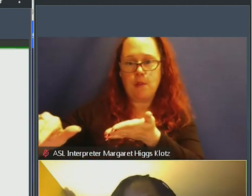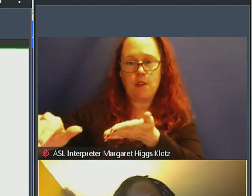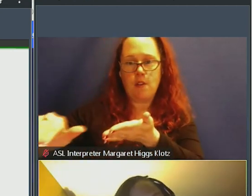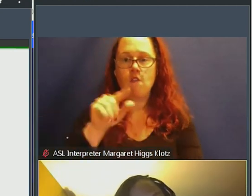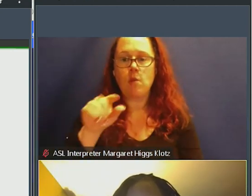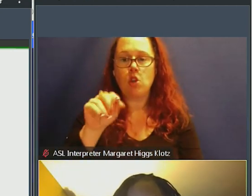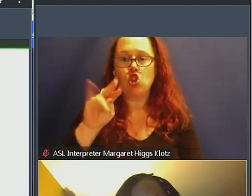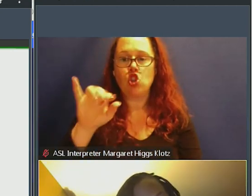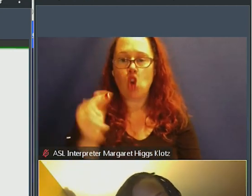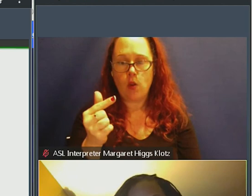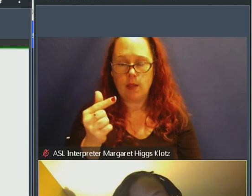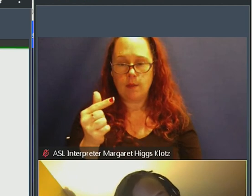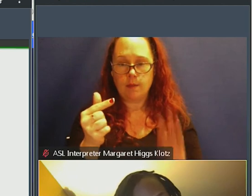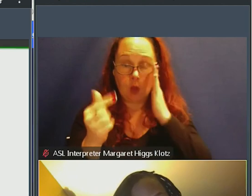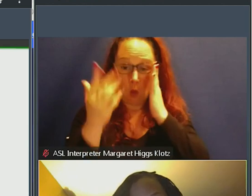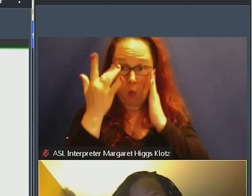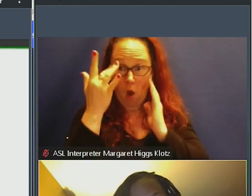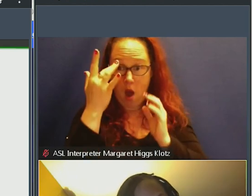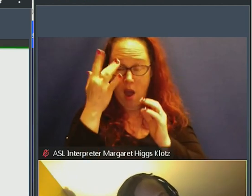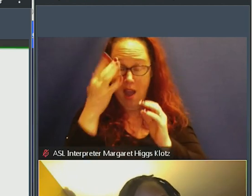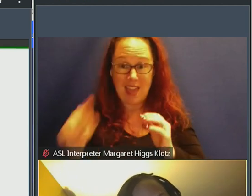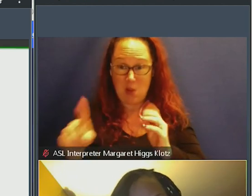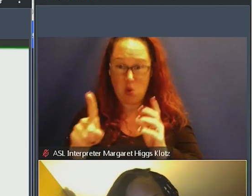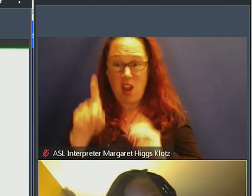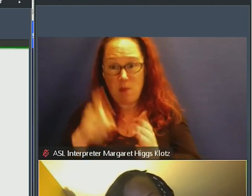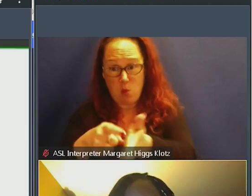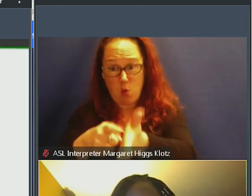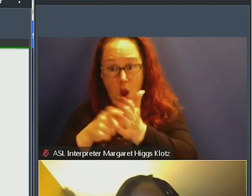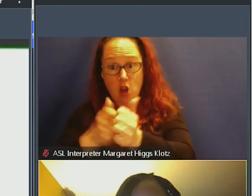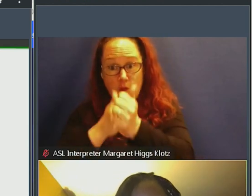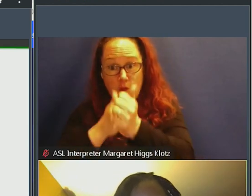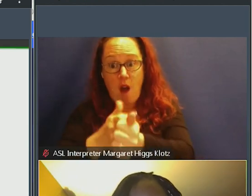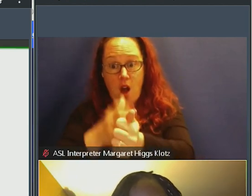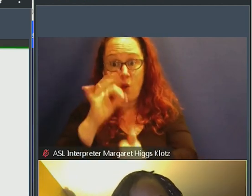can only be subject to zoning. If the state says it is because the County is a creation of